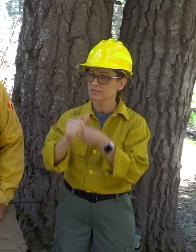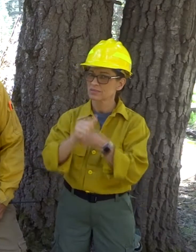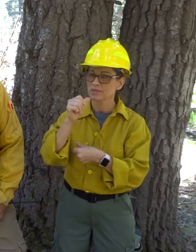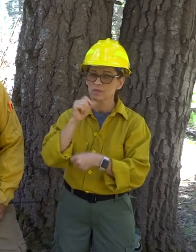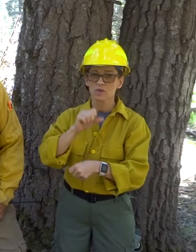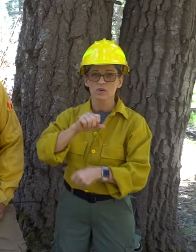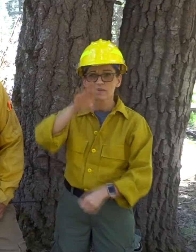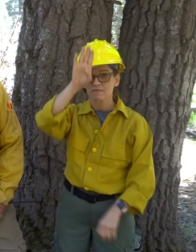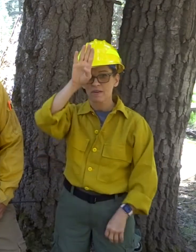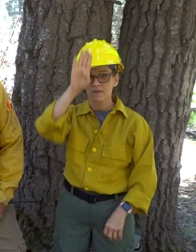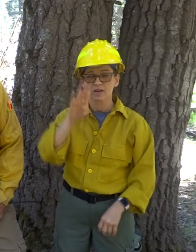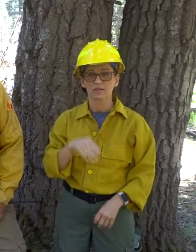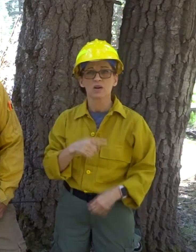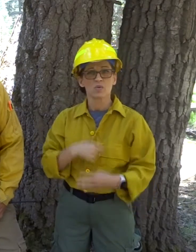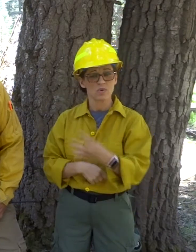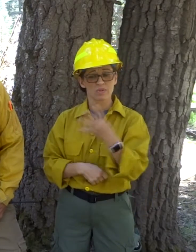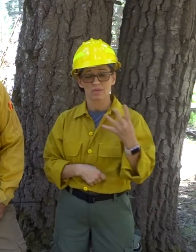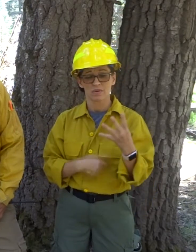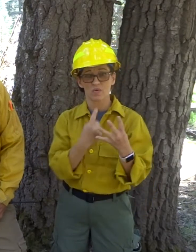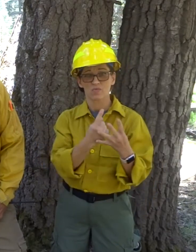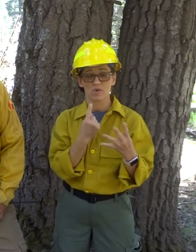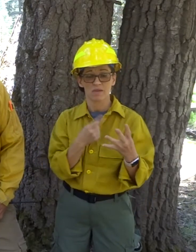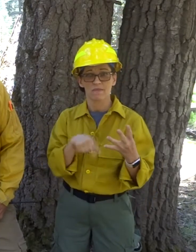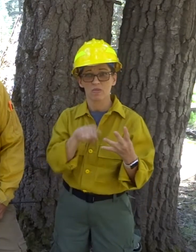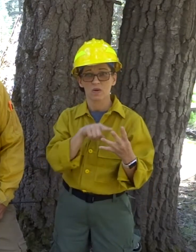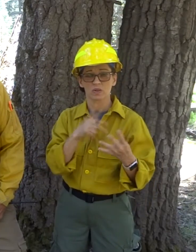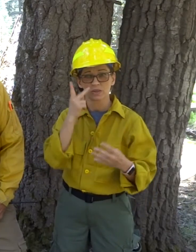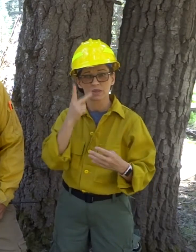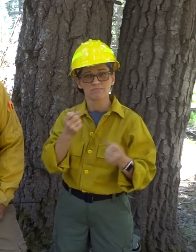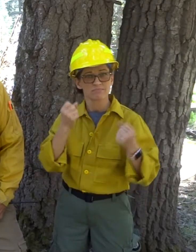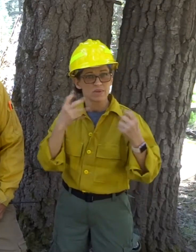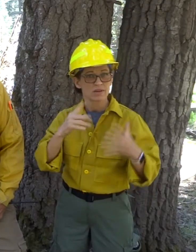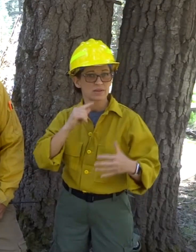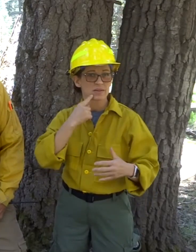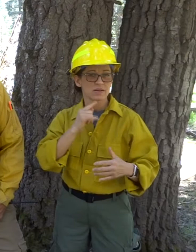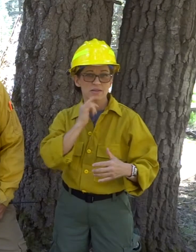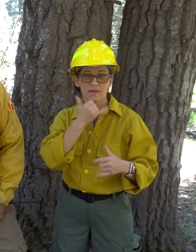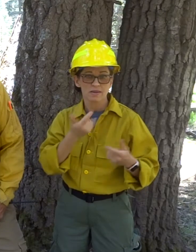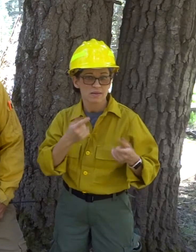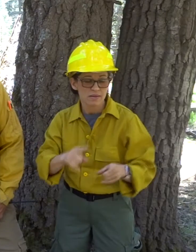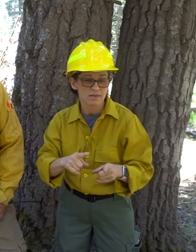One of the four areas where we see a lot of serious accidents, injuries and fatalities.